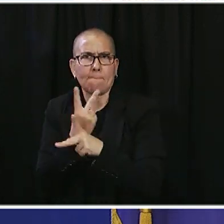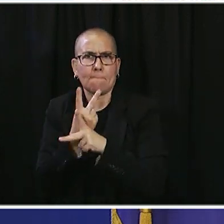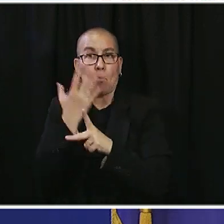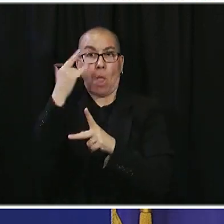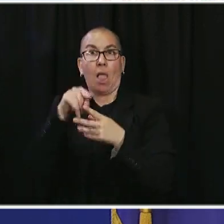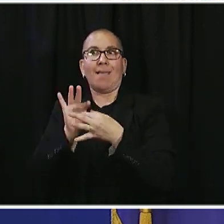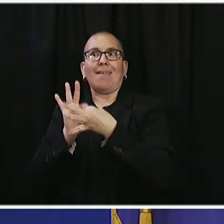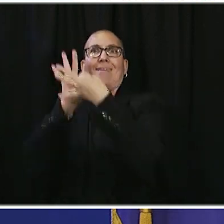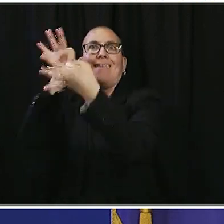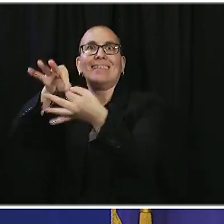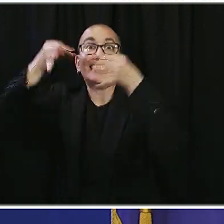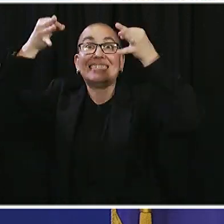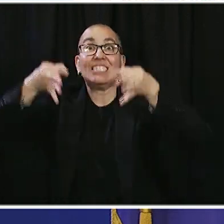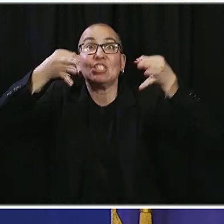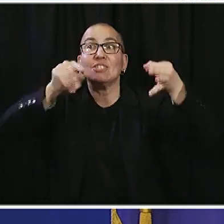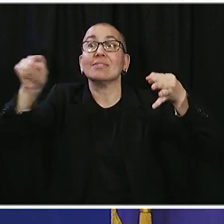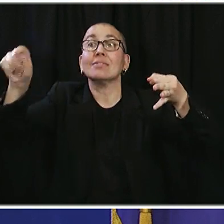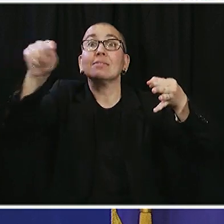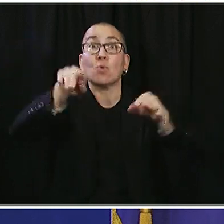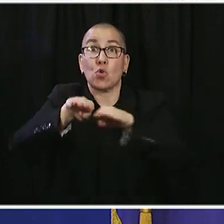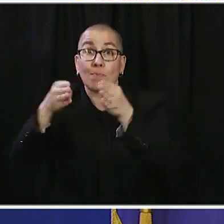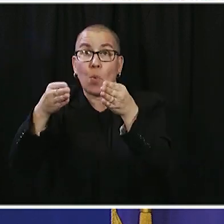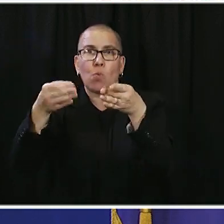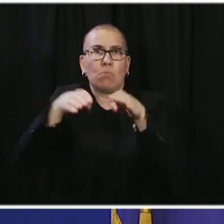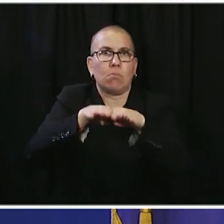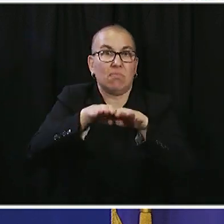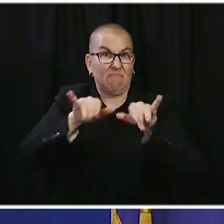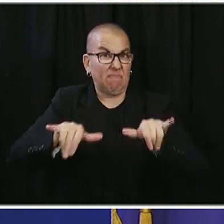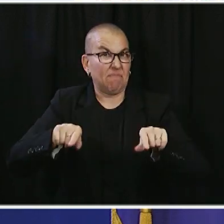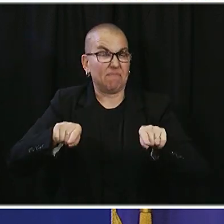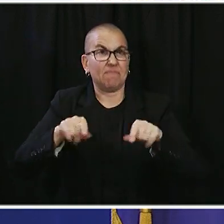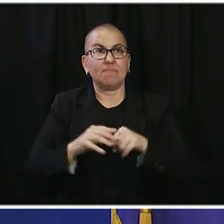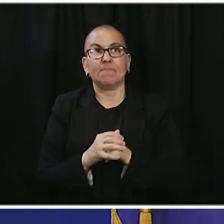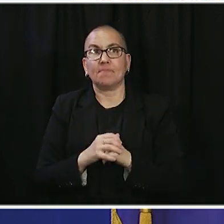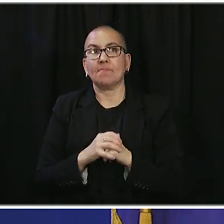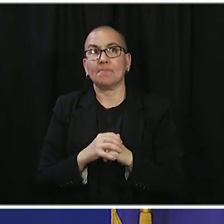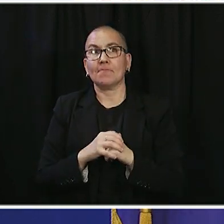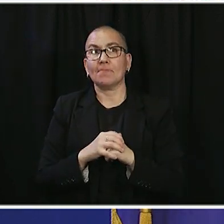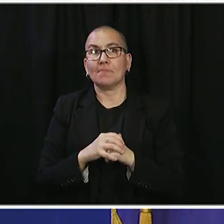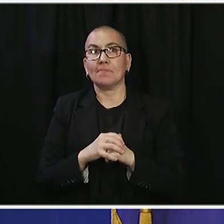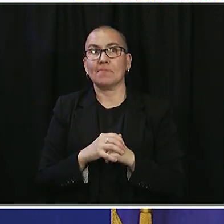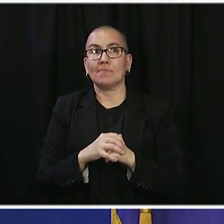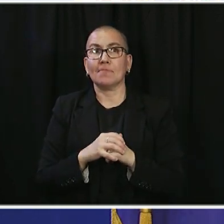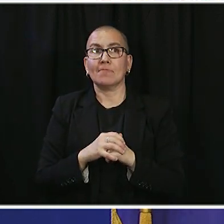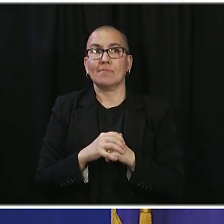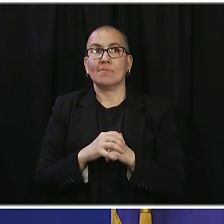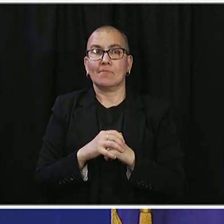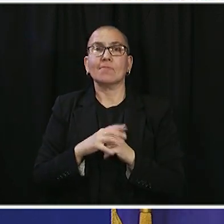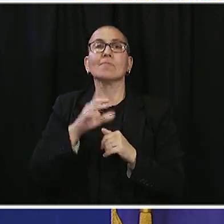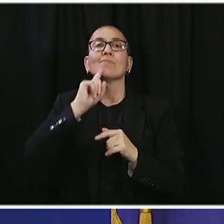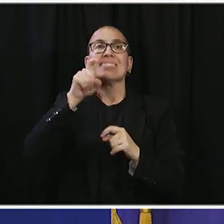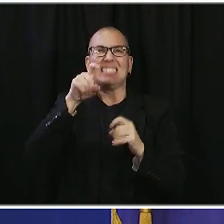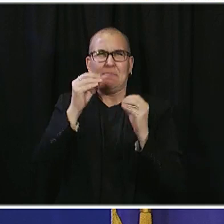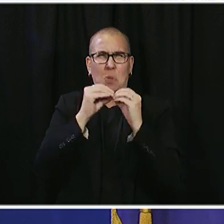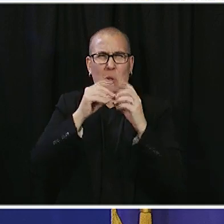IF I HAD MORE TESTS AND HAD MORE TRACERS, WOULD I HAVE A HIGHER COMFORT LEVEL WITH MOVING SOME OF THESE THINGS? YES.